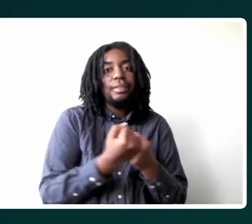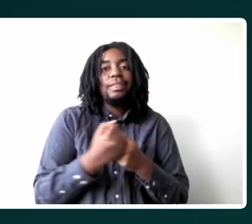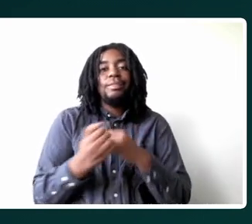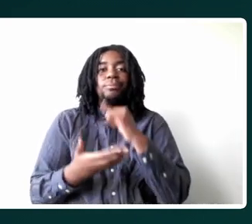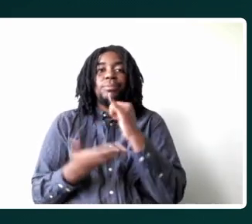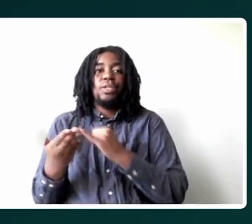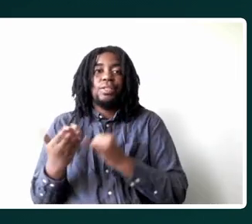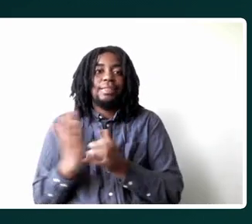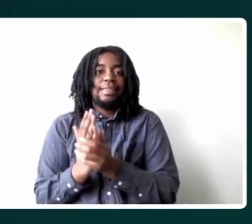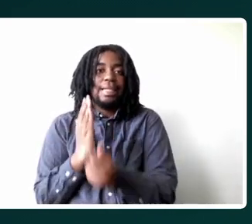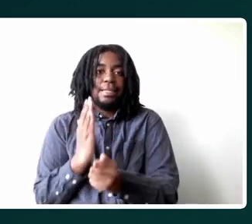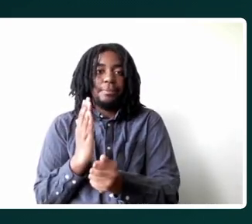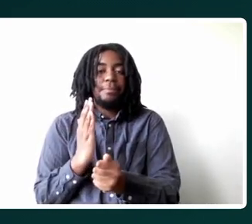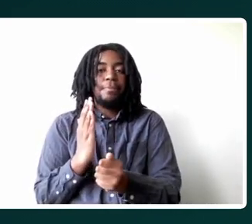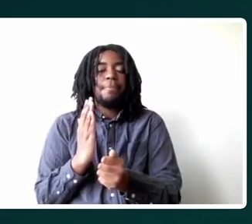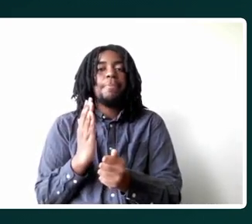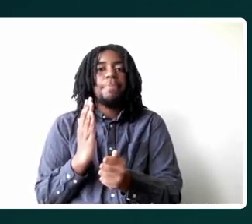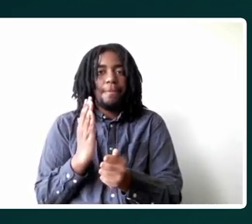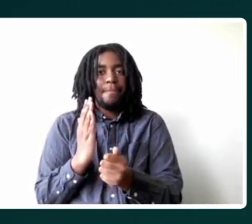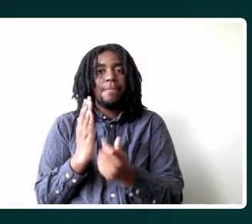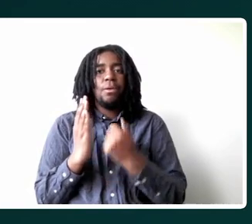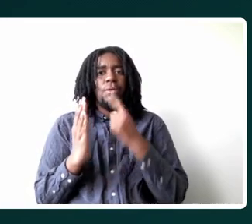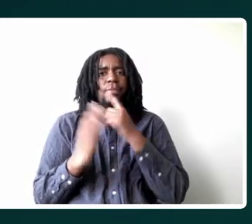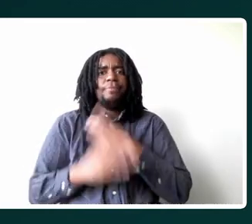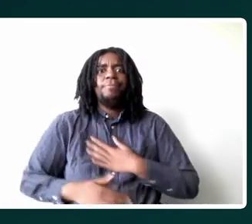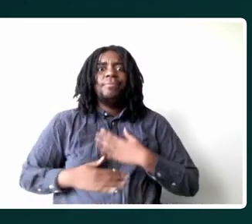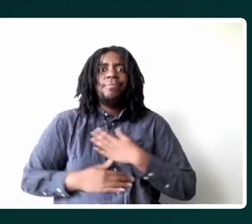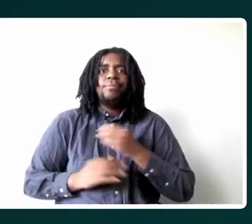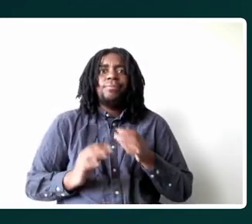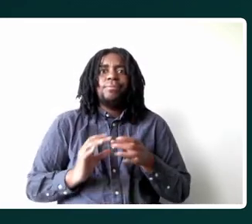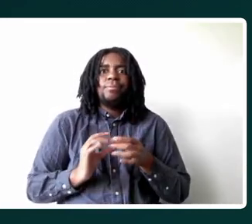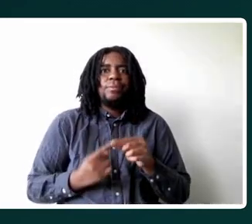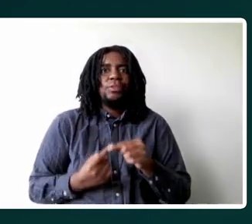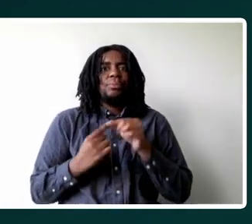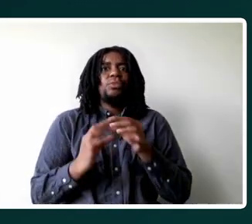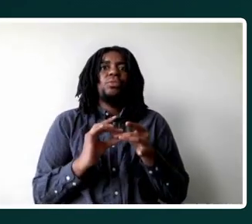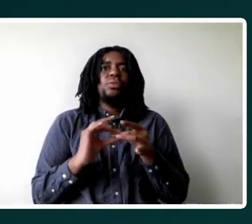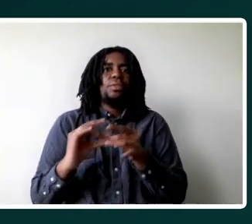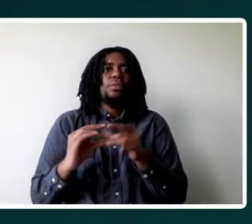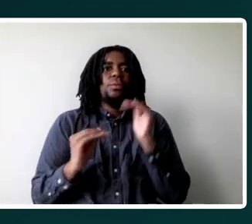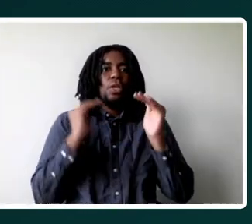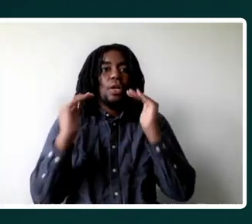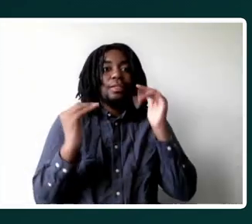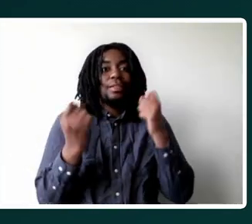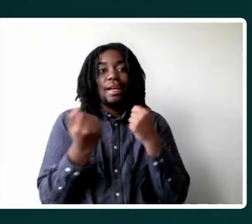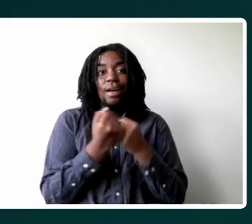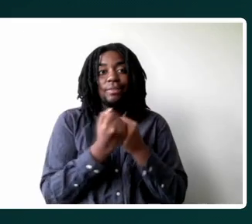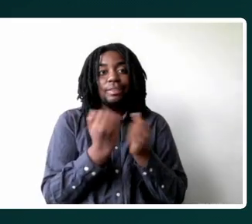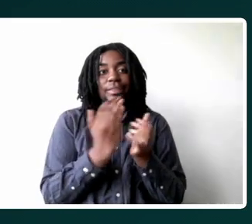were pleased -- especially among the adults, that in advocacy skills, the percentage jumped from